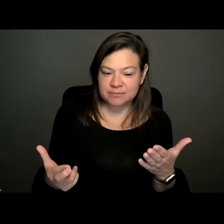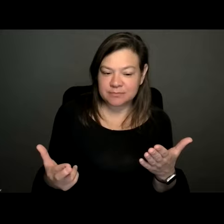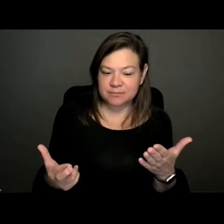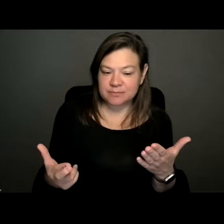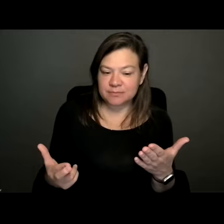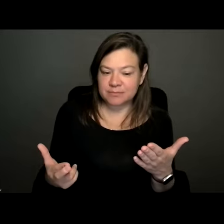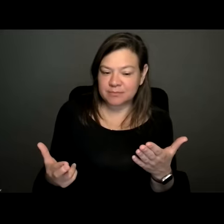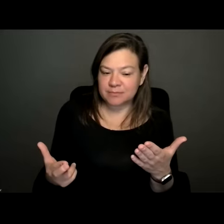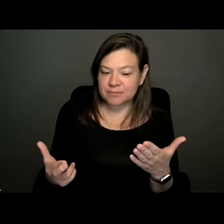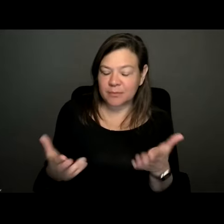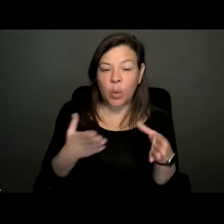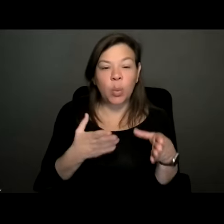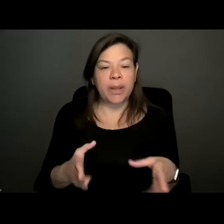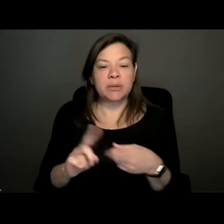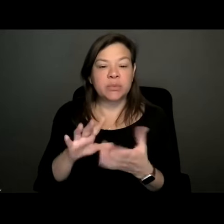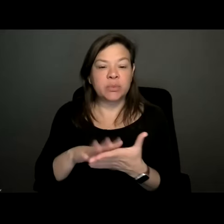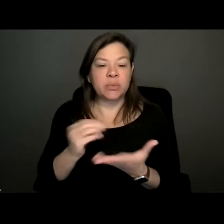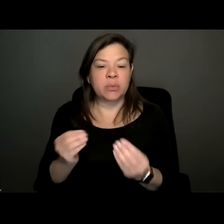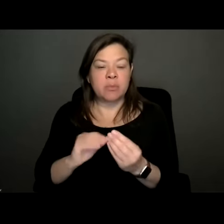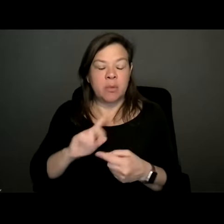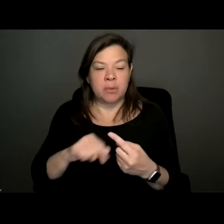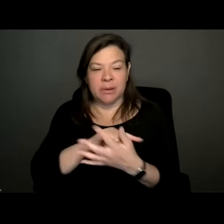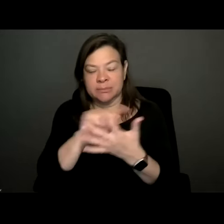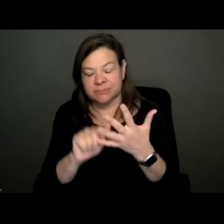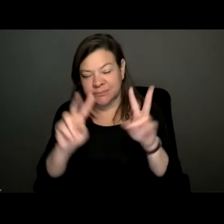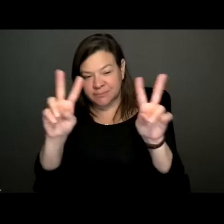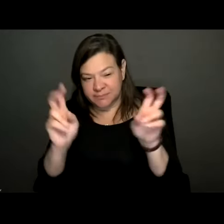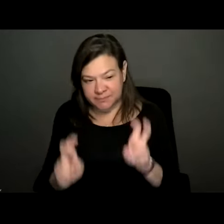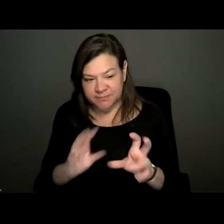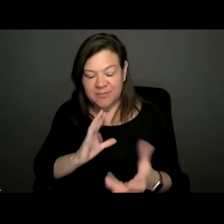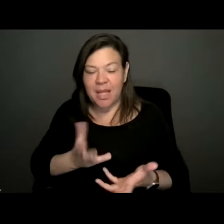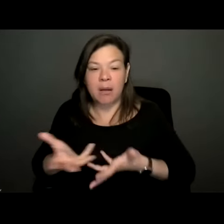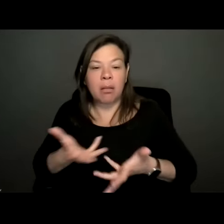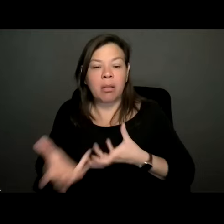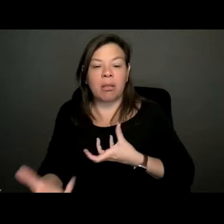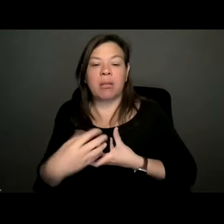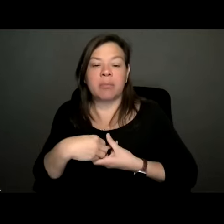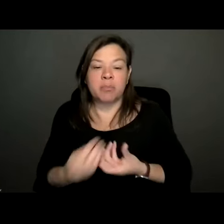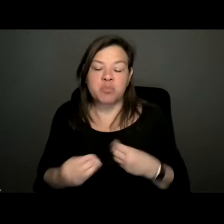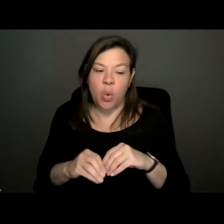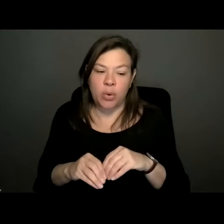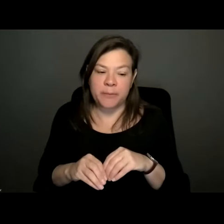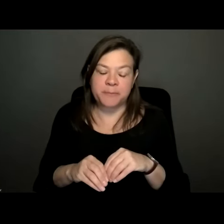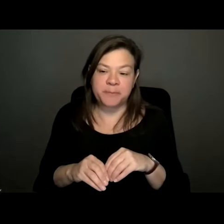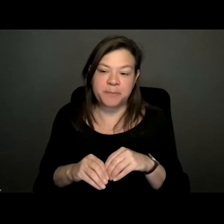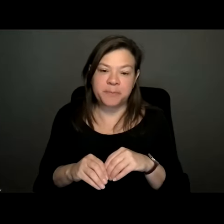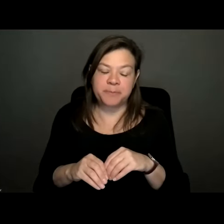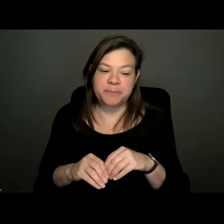for you to learn more about these topics and engage with them further by links